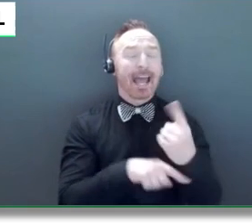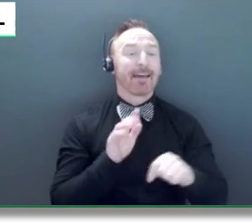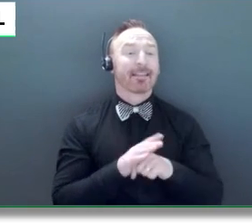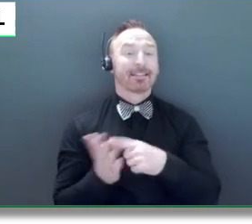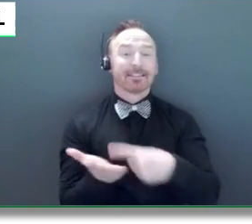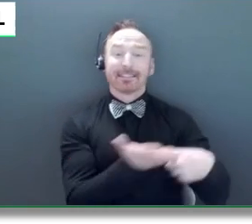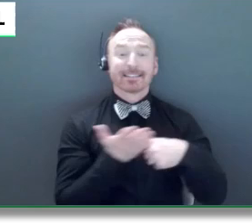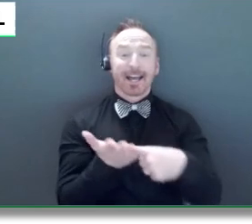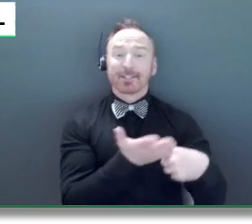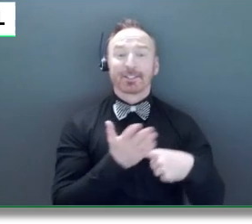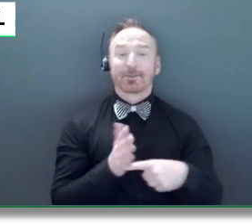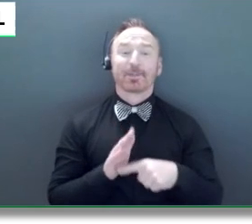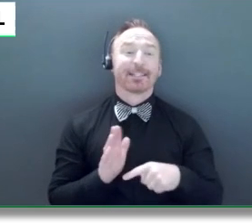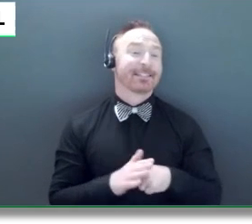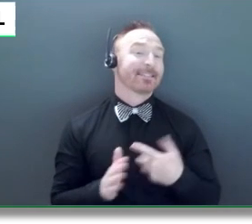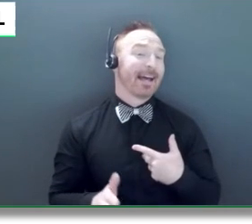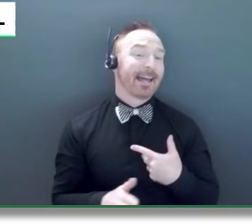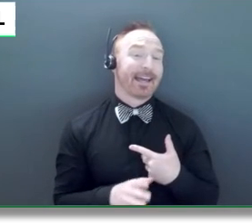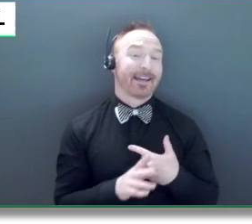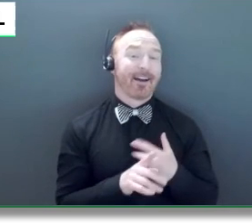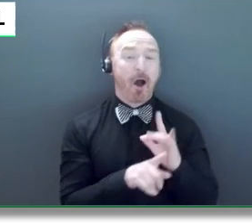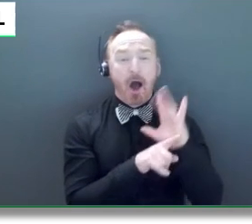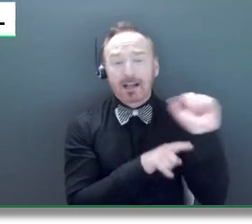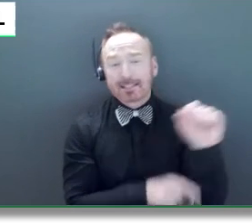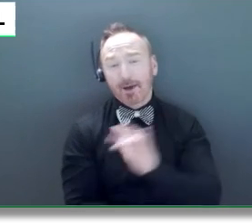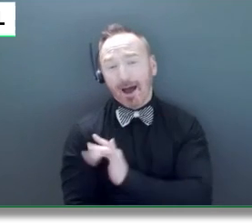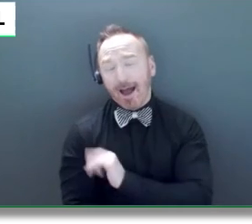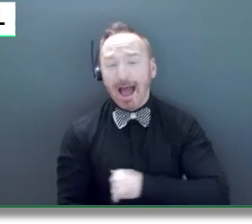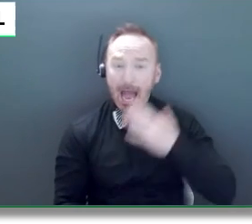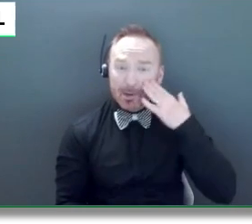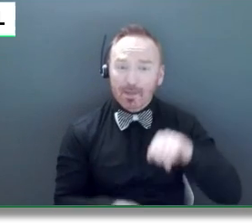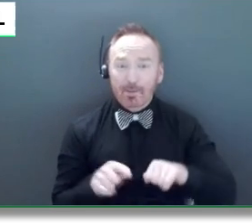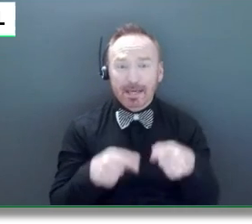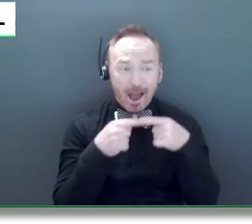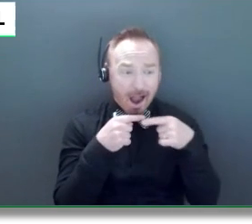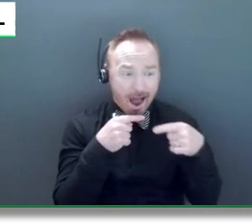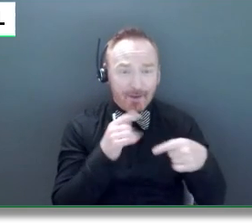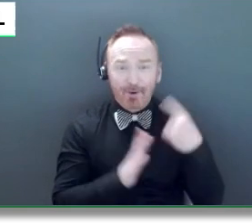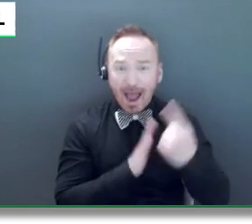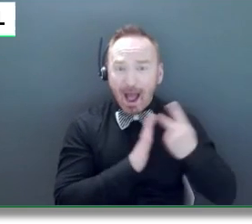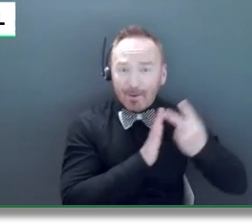uh that we could go on for hours but uh. So I'd like to thank our panel: Carinna,